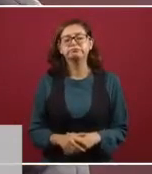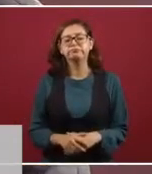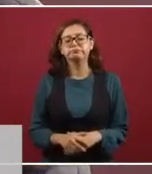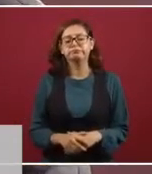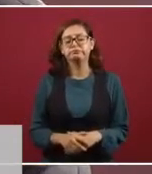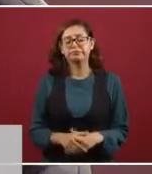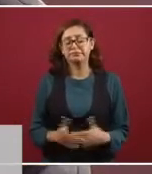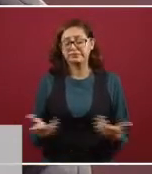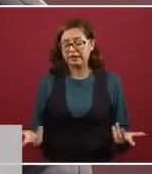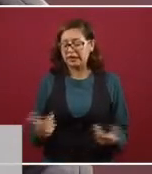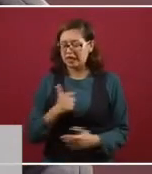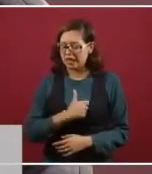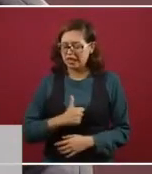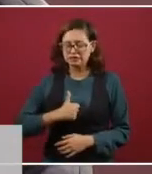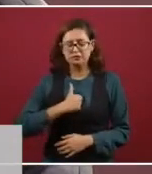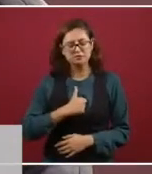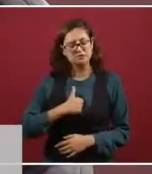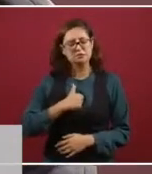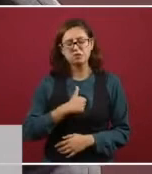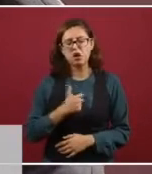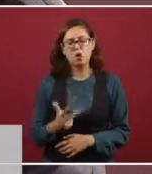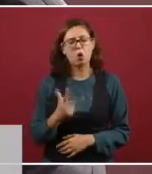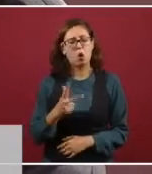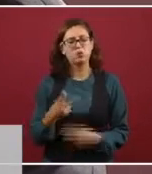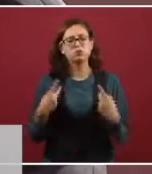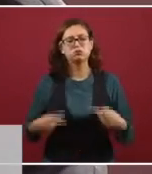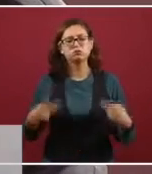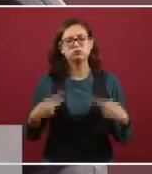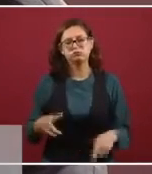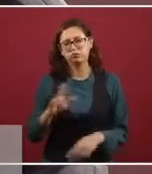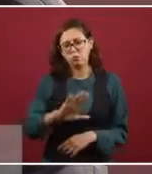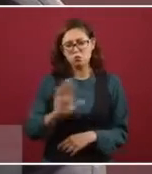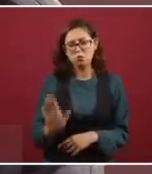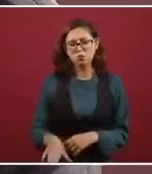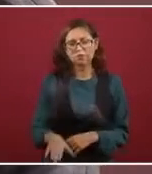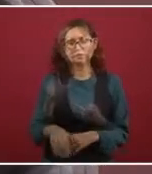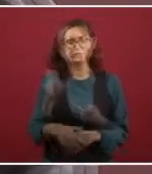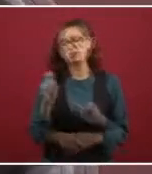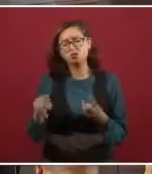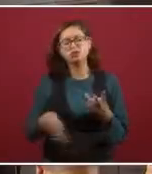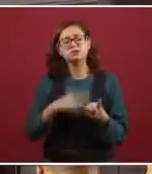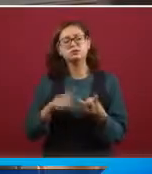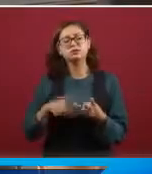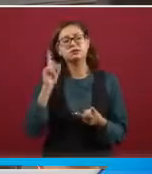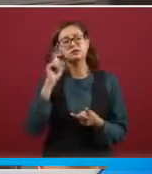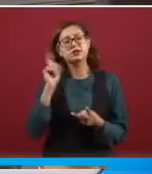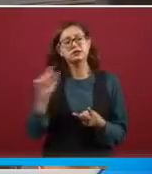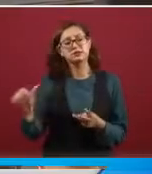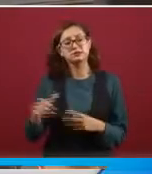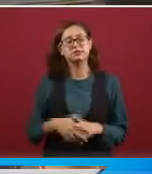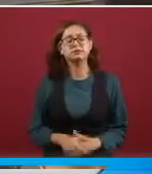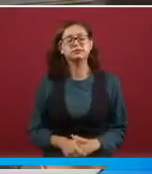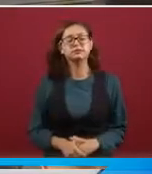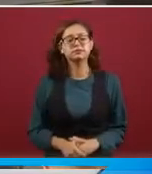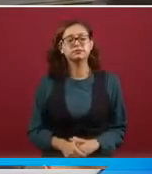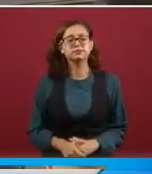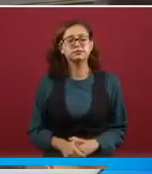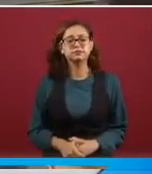of the alleged businesses and food expenses published yesterday were false 1. Visit to the Chancellor's Texas